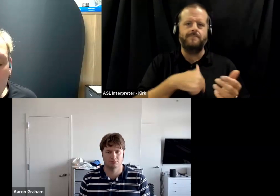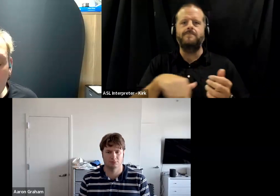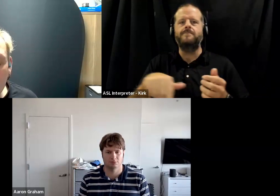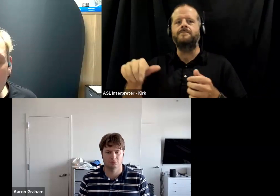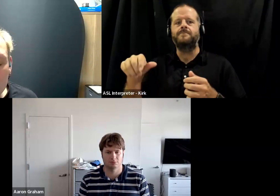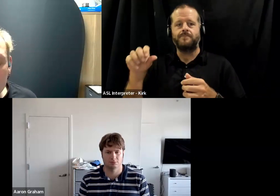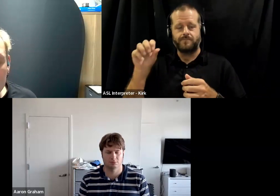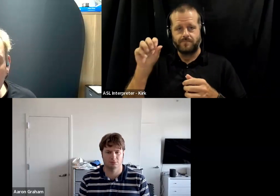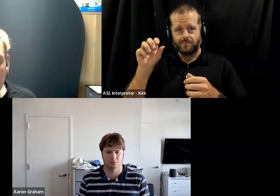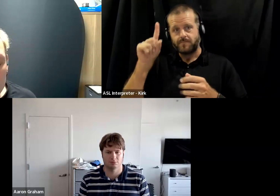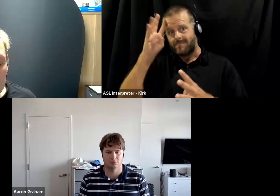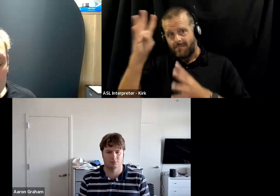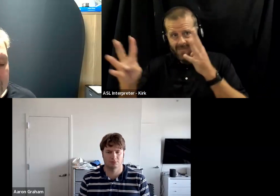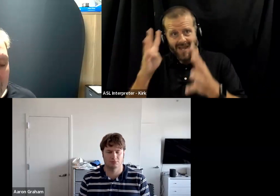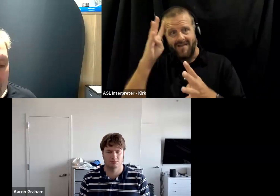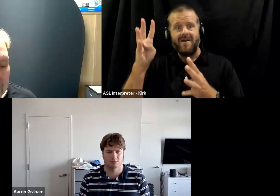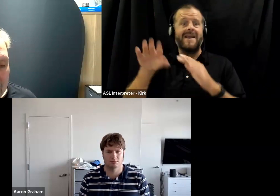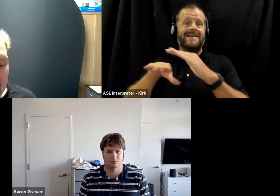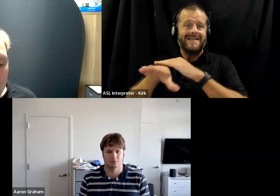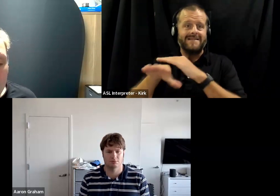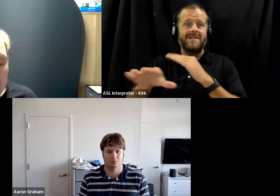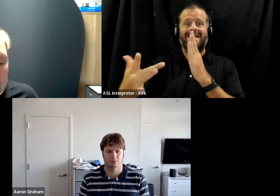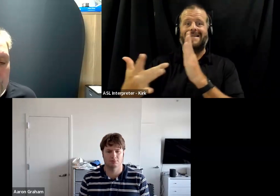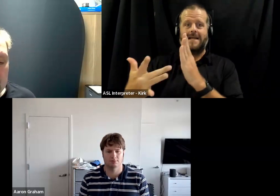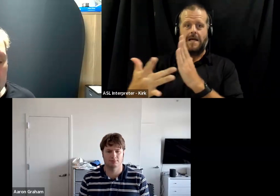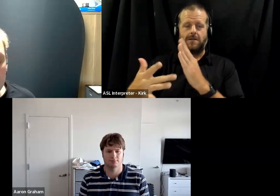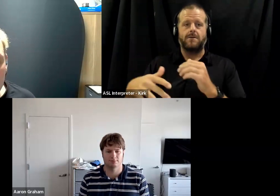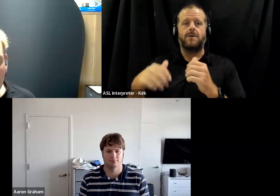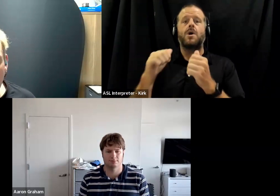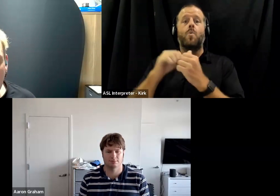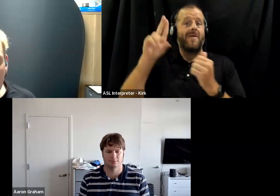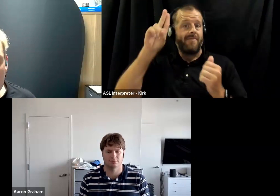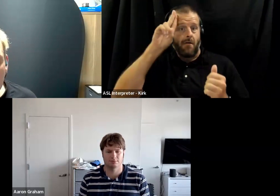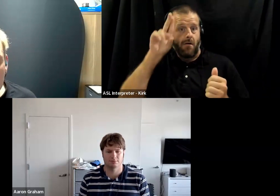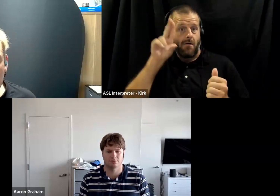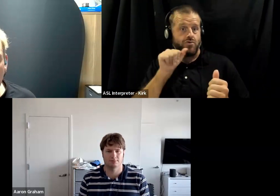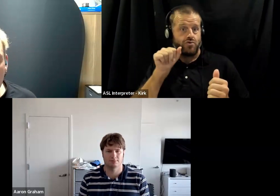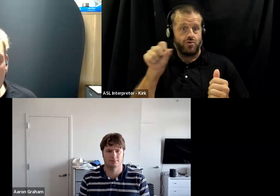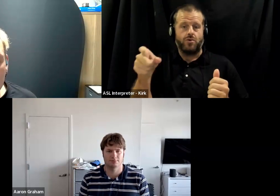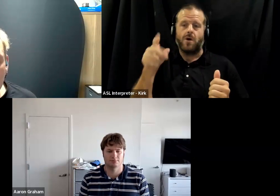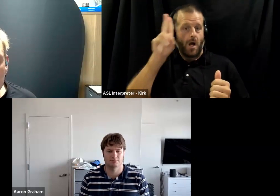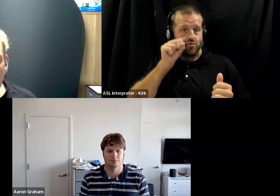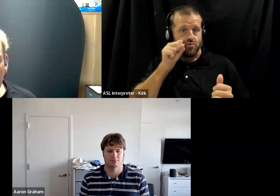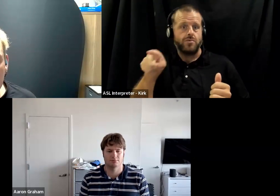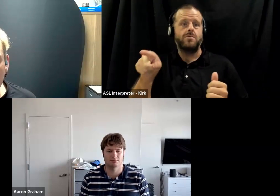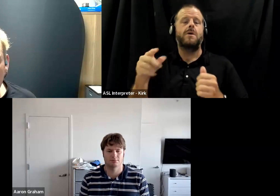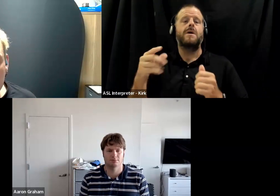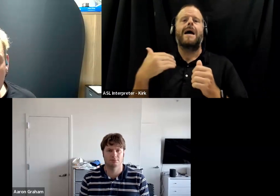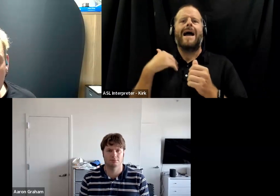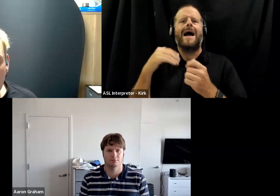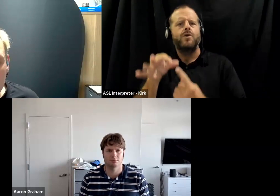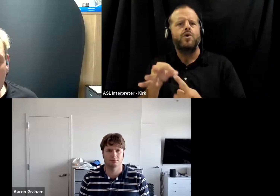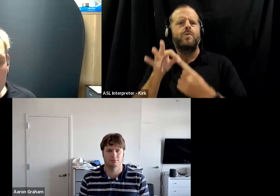innovating in accessibility and tech. With Usher Syndrome, Aaron brings unique perspective to his work.